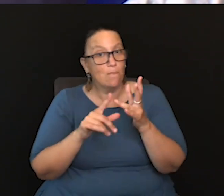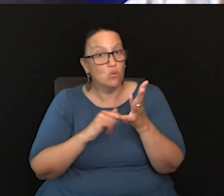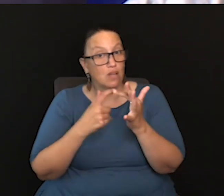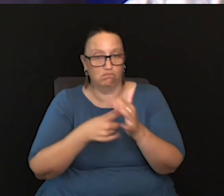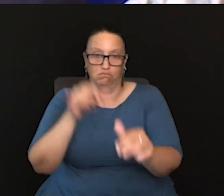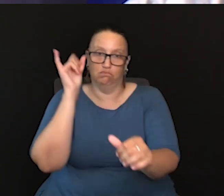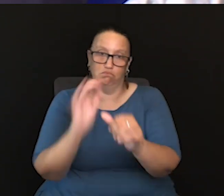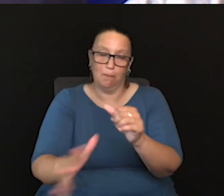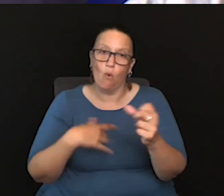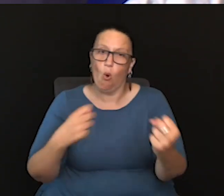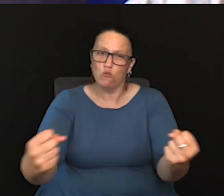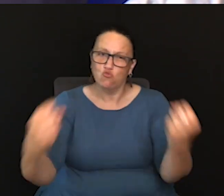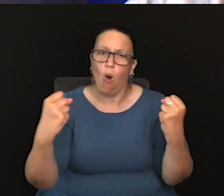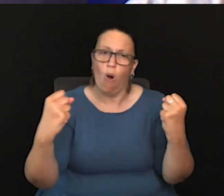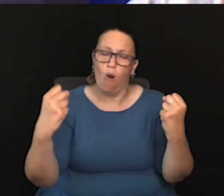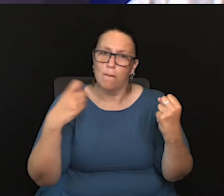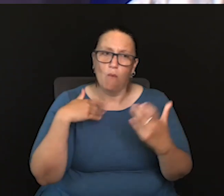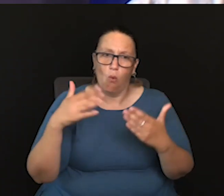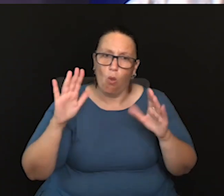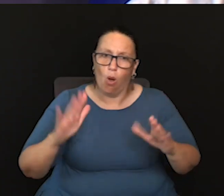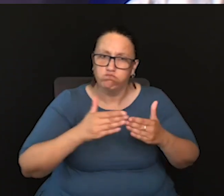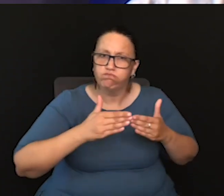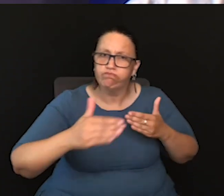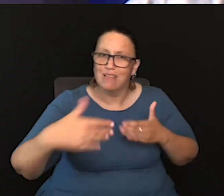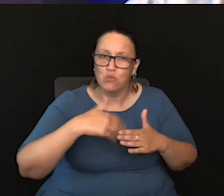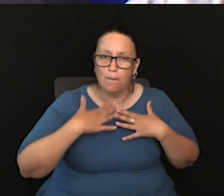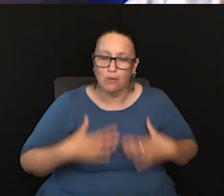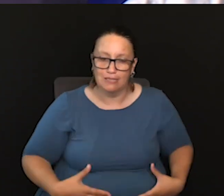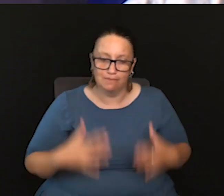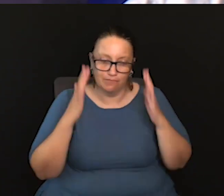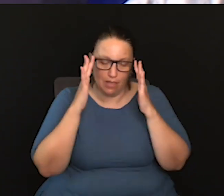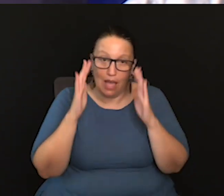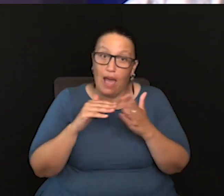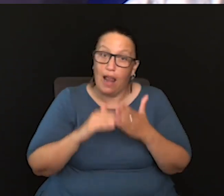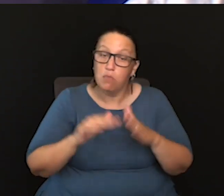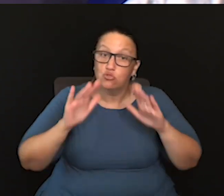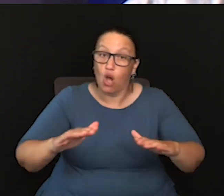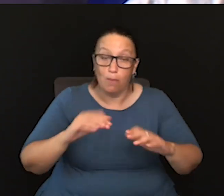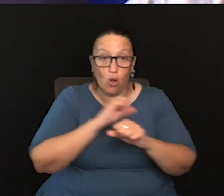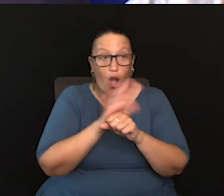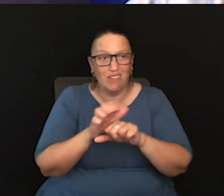is even stronger and longer lasting, and helps to prevent the virus from spreading, prevent new variants from emerging.